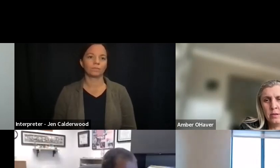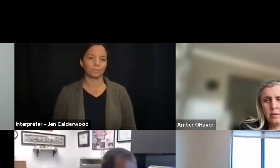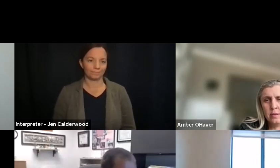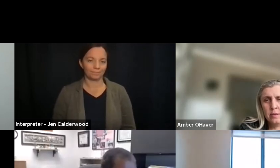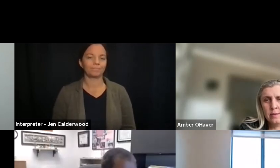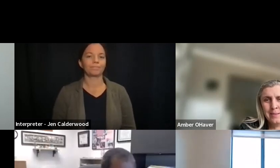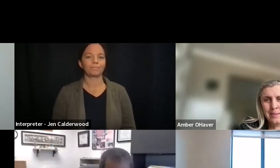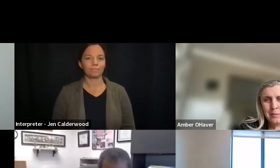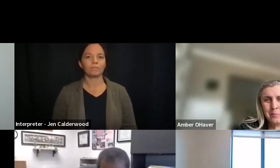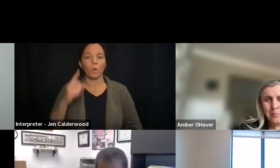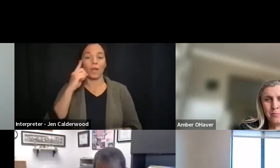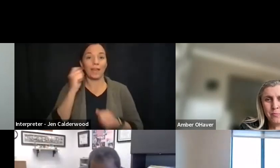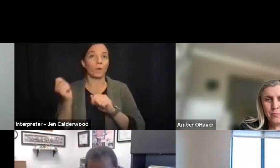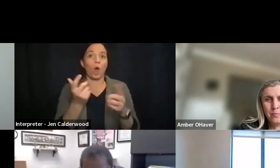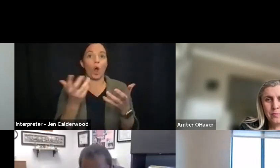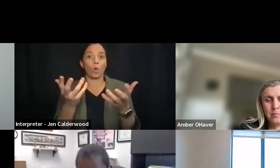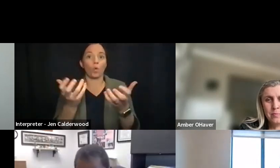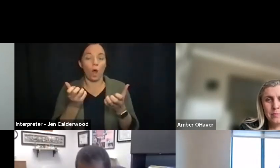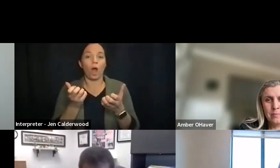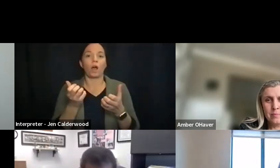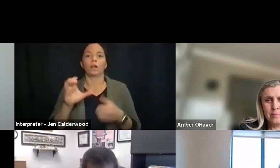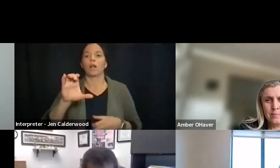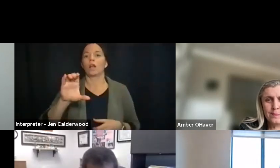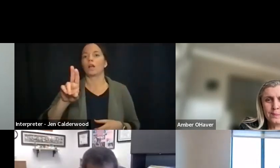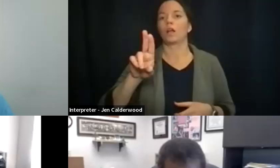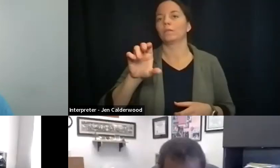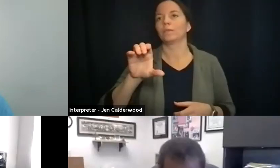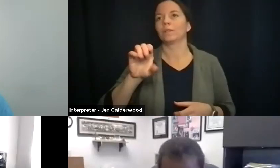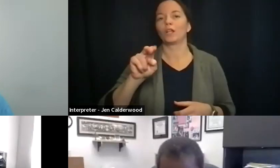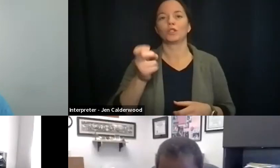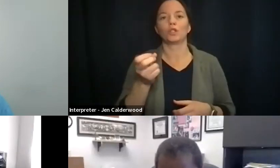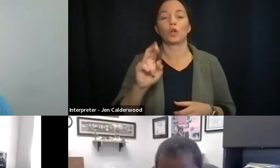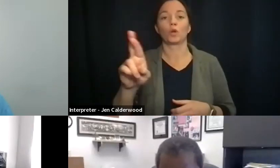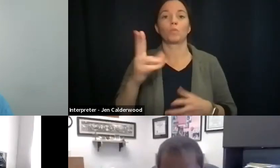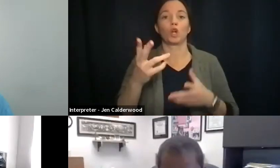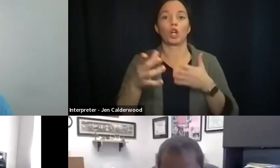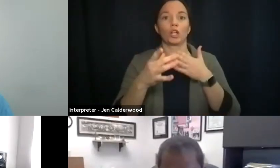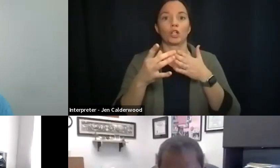You know you could absolutely provide some support in those meetings they should utility ultimately making the decision and even setting the agenda for the types of meetings. So I think we're all aiming for, you know. I think we're all aiming for, you know consumer driven.